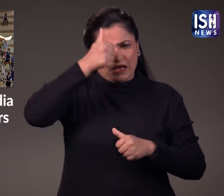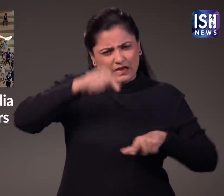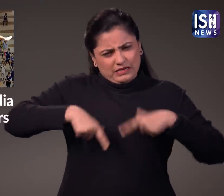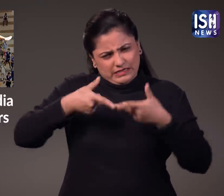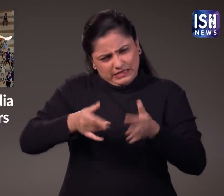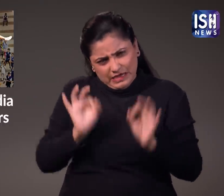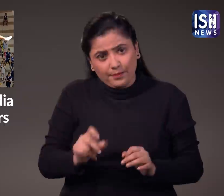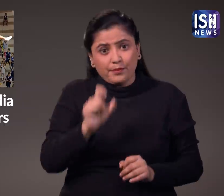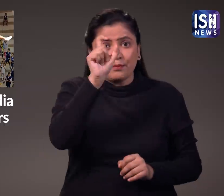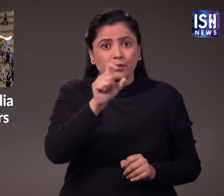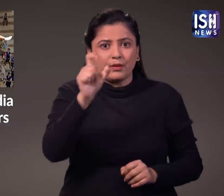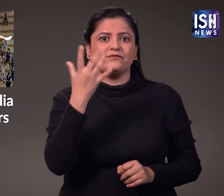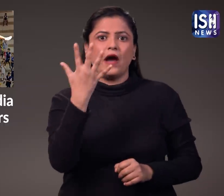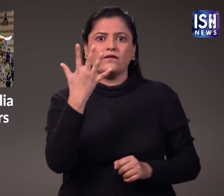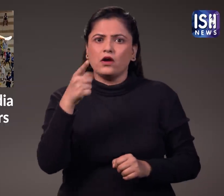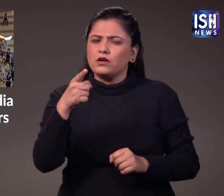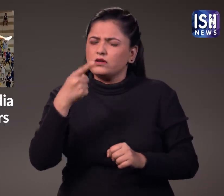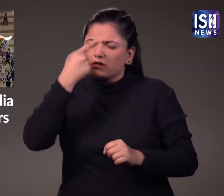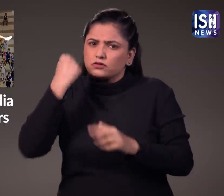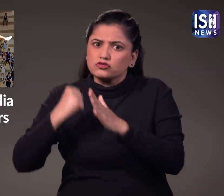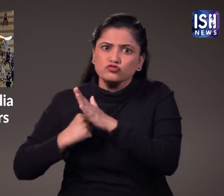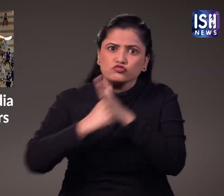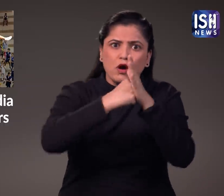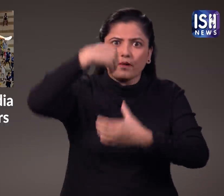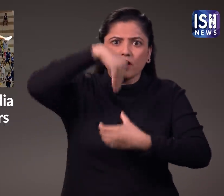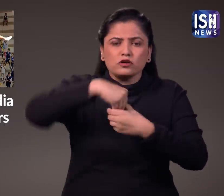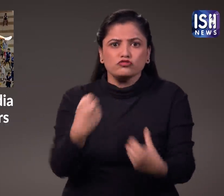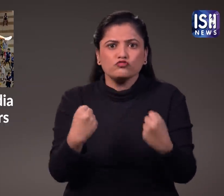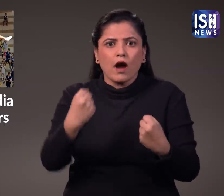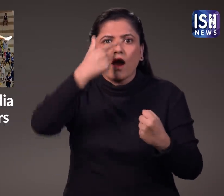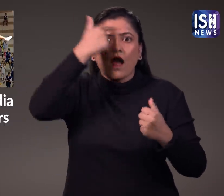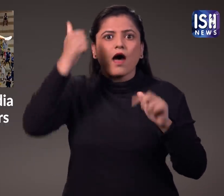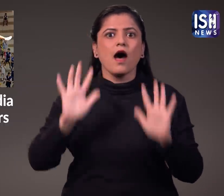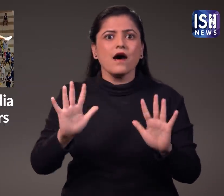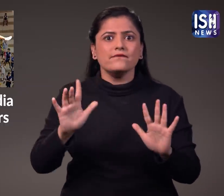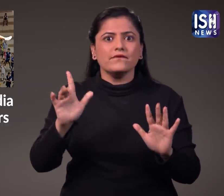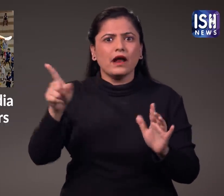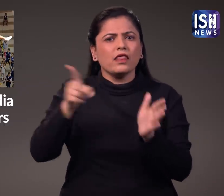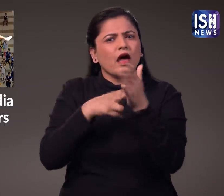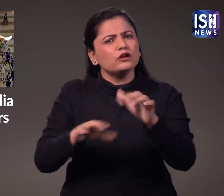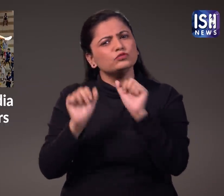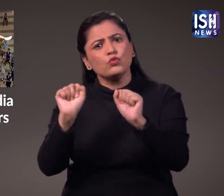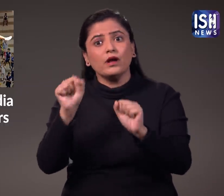There are 5 such people in India who have some amazing superpowers.